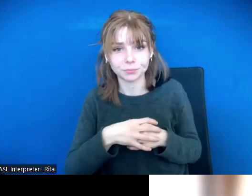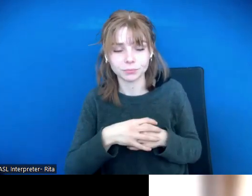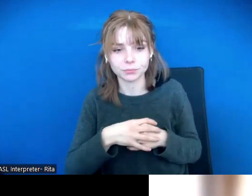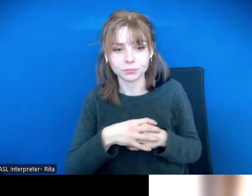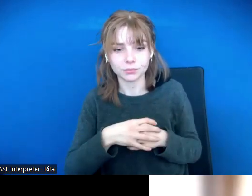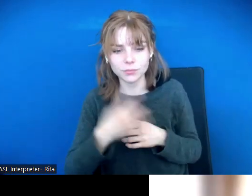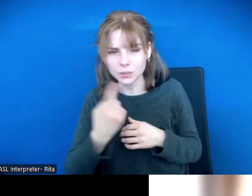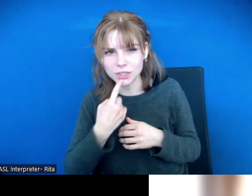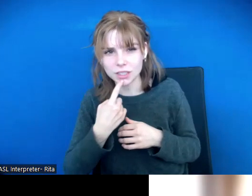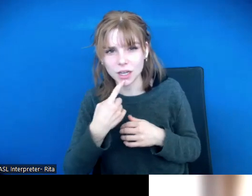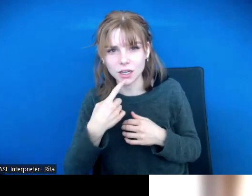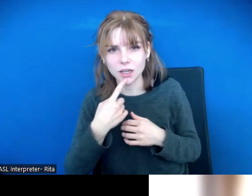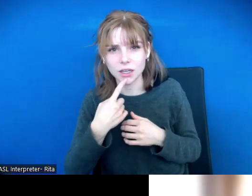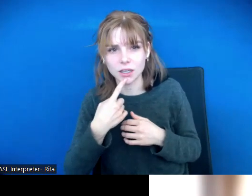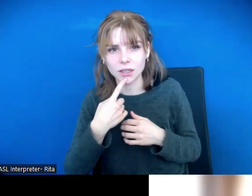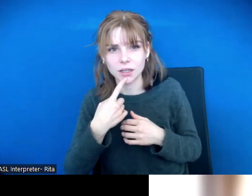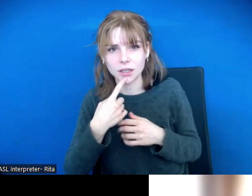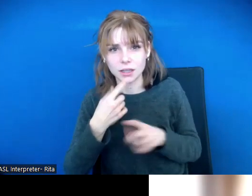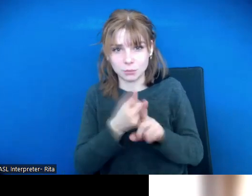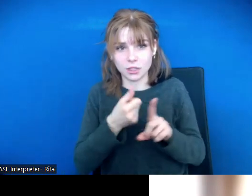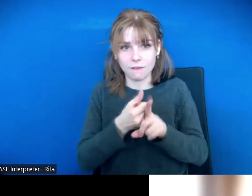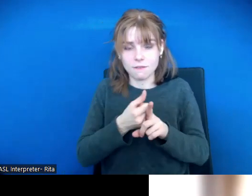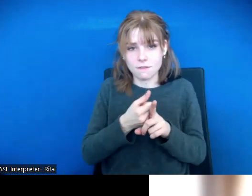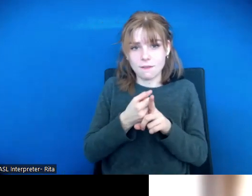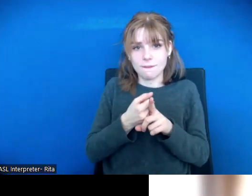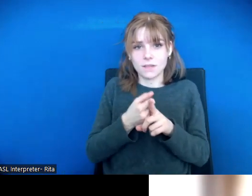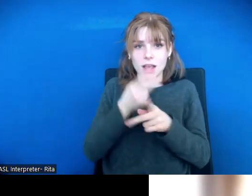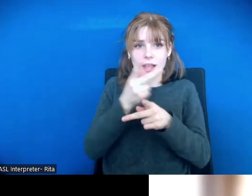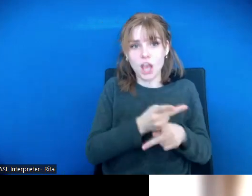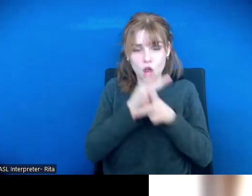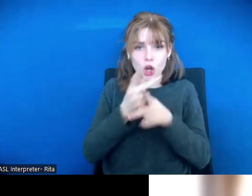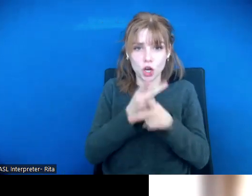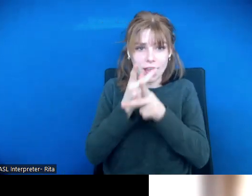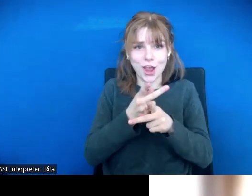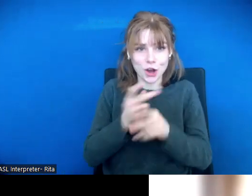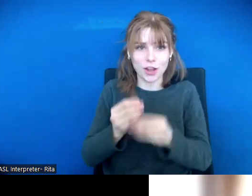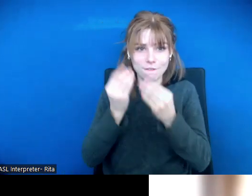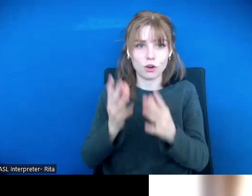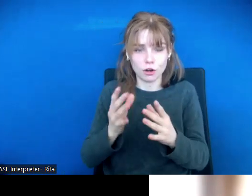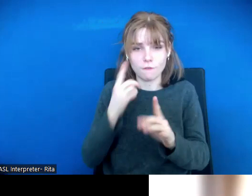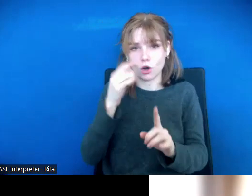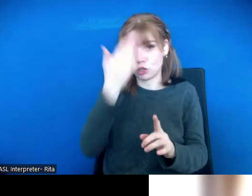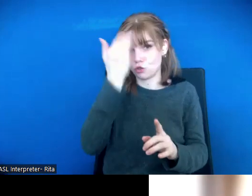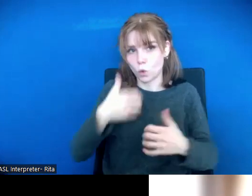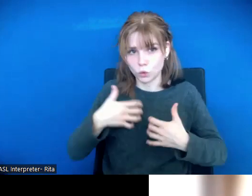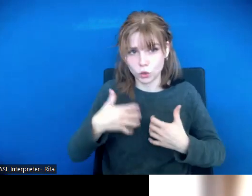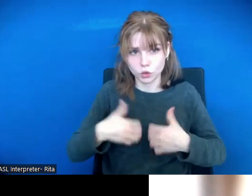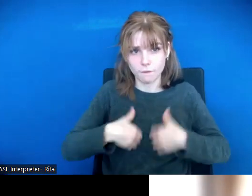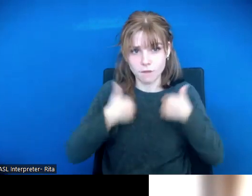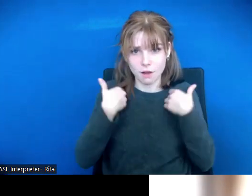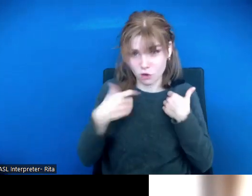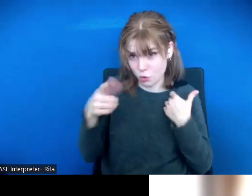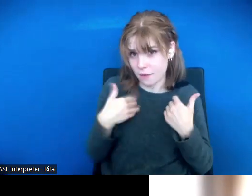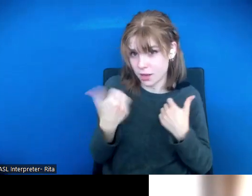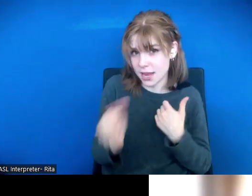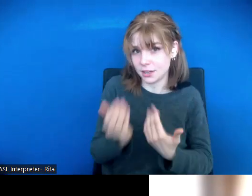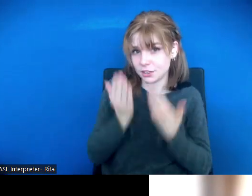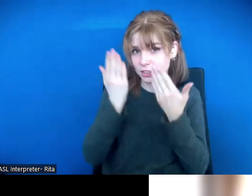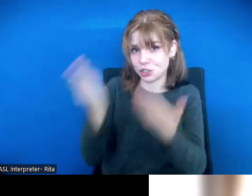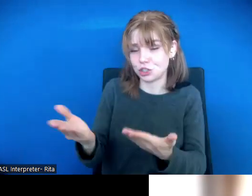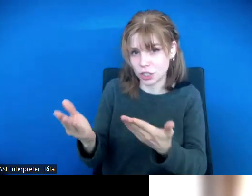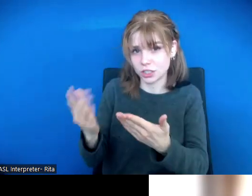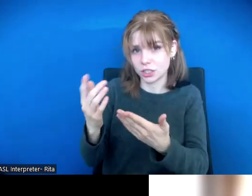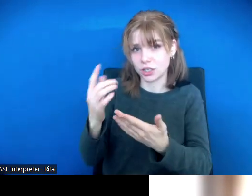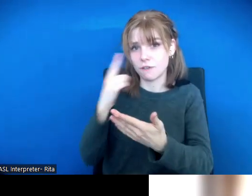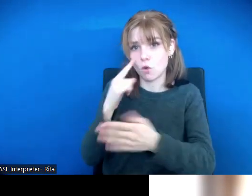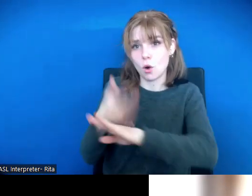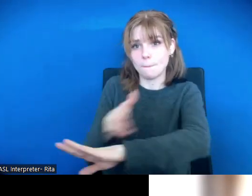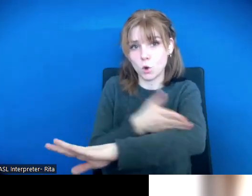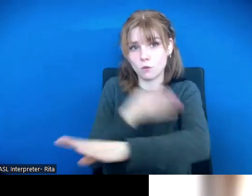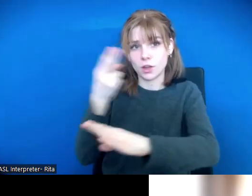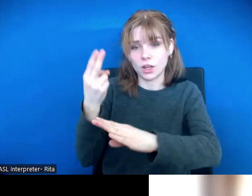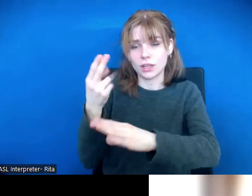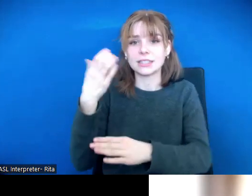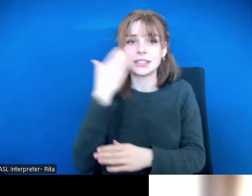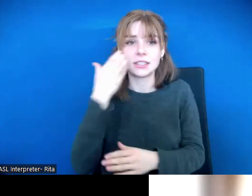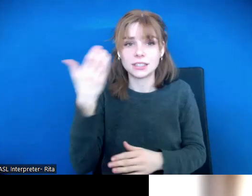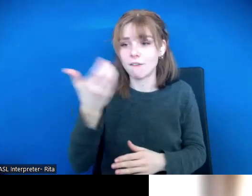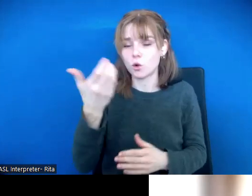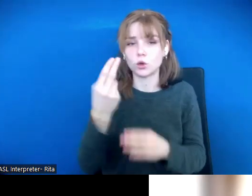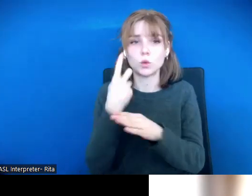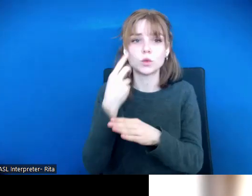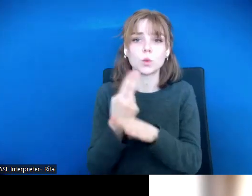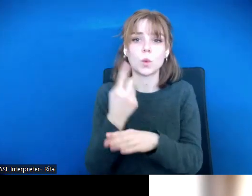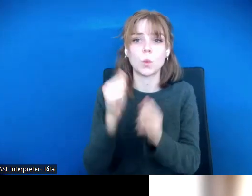Wonderful.